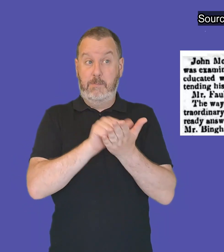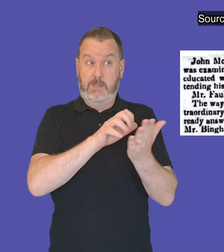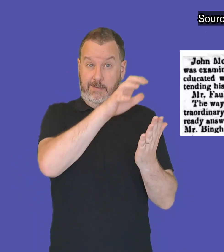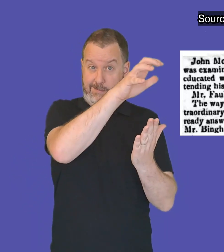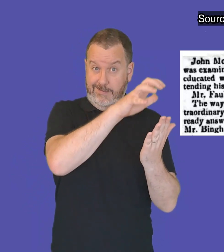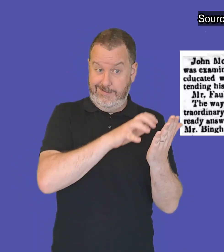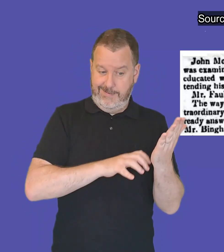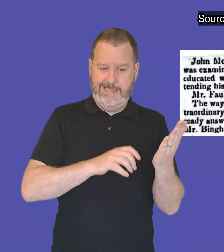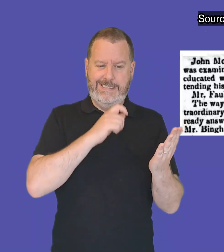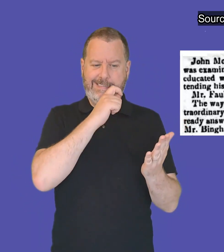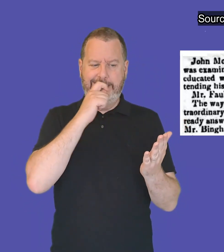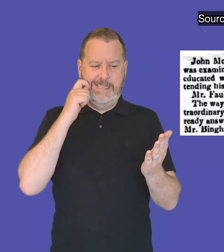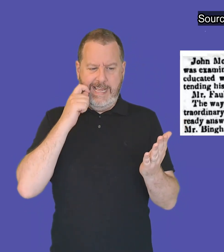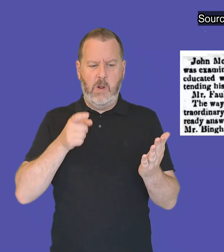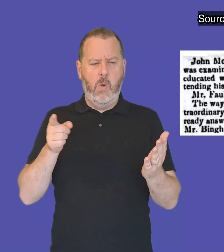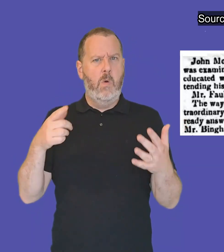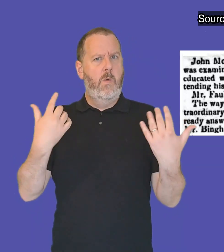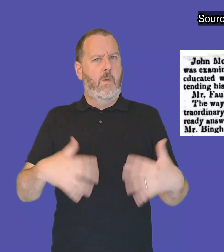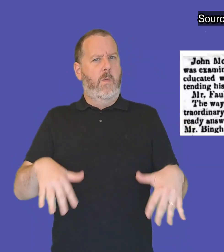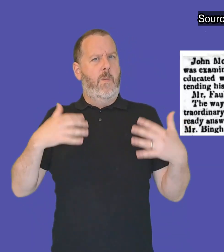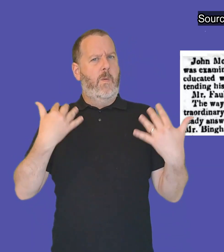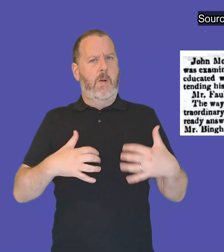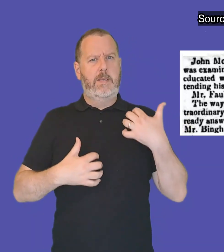who gave the most ready answers by signs,